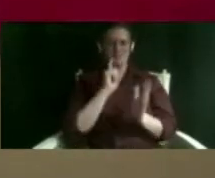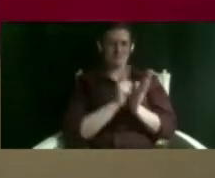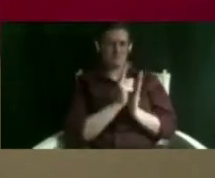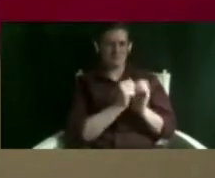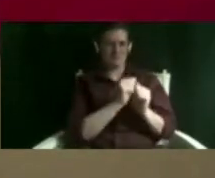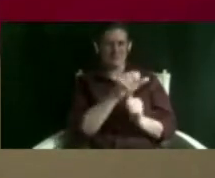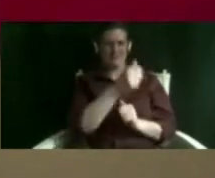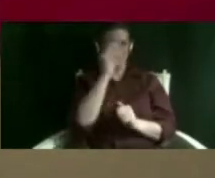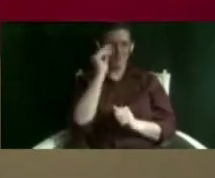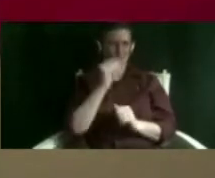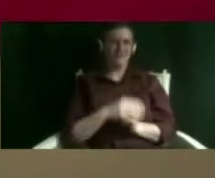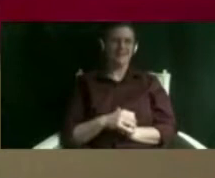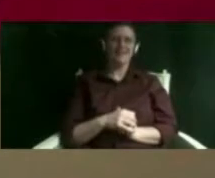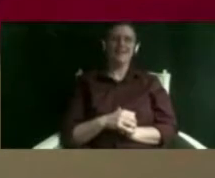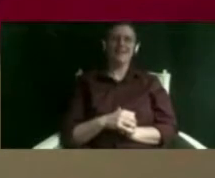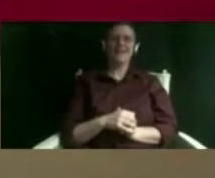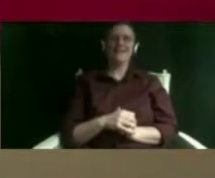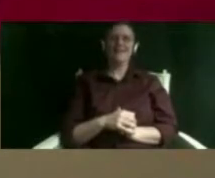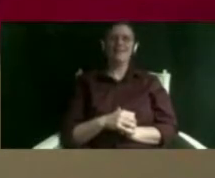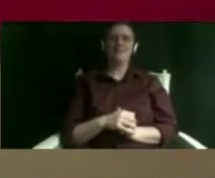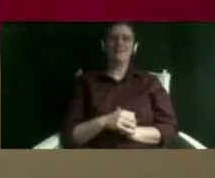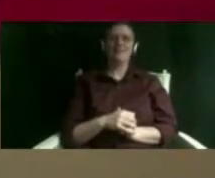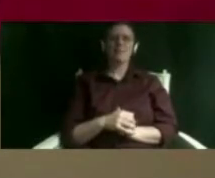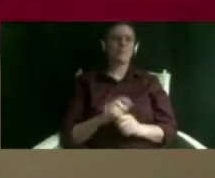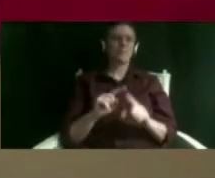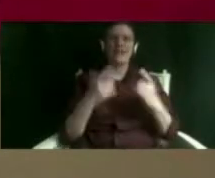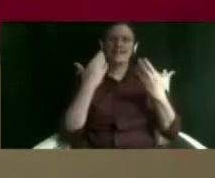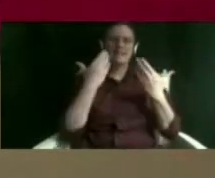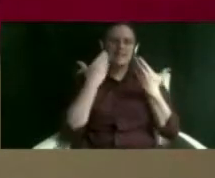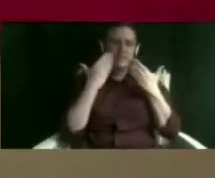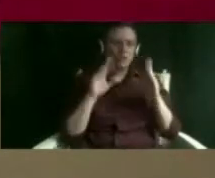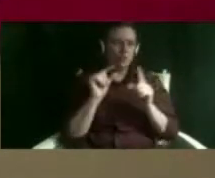to think about uh but i didn't know that there was a word for it until about fourth or fifth grade